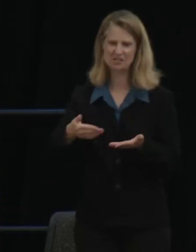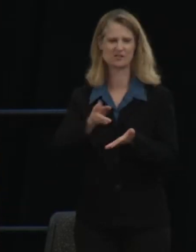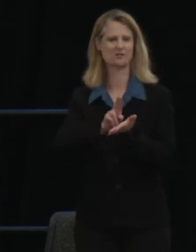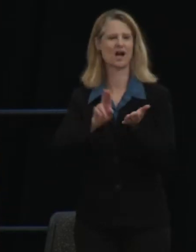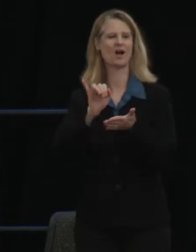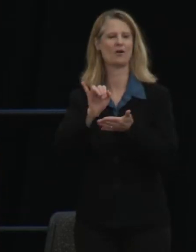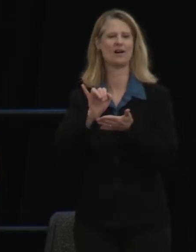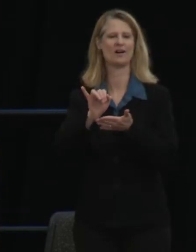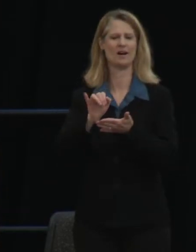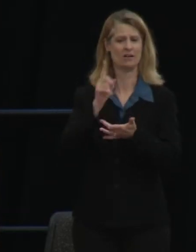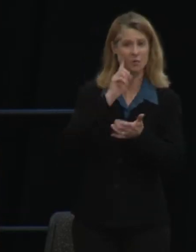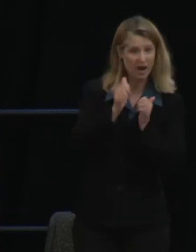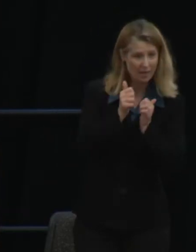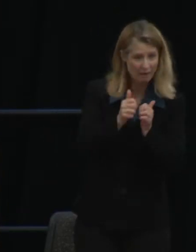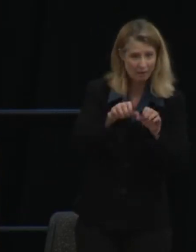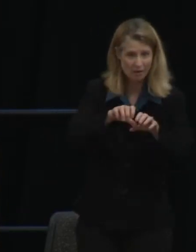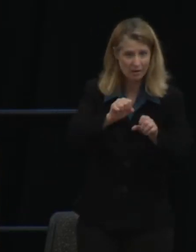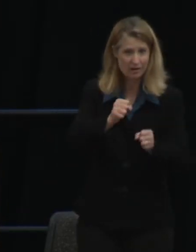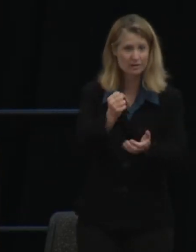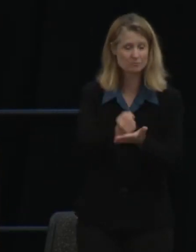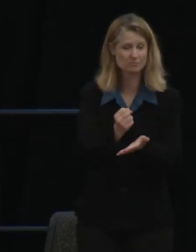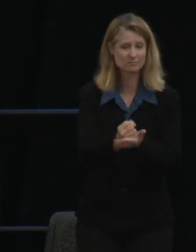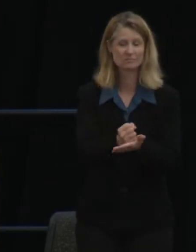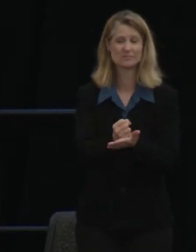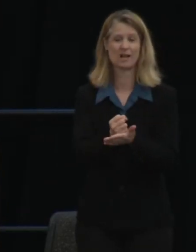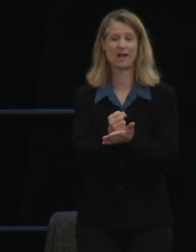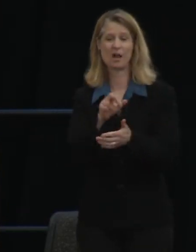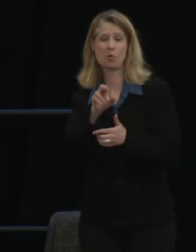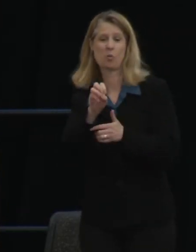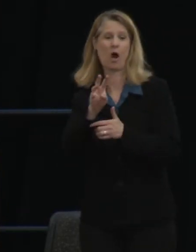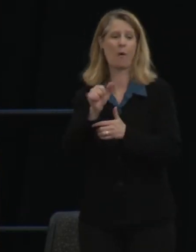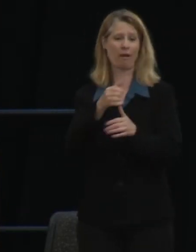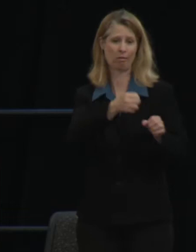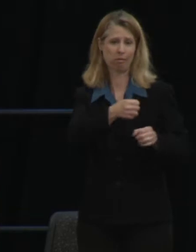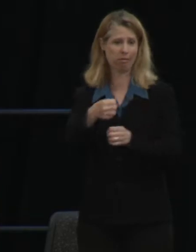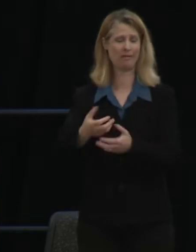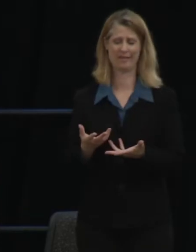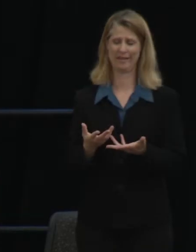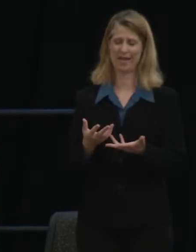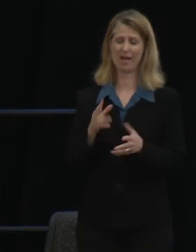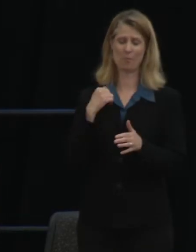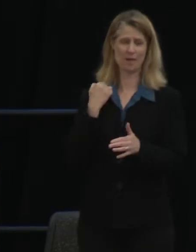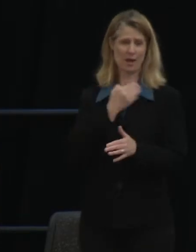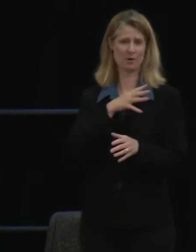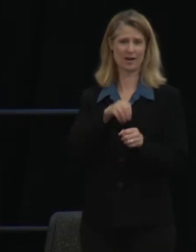on an athletic scholarship in rowing, and was a member of the Iowa women's rowing team